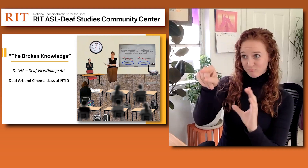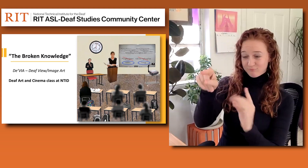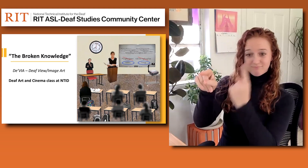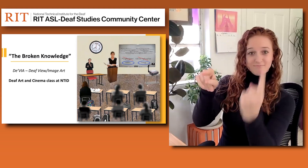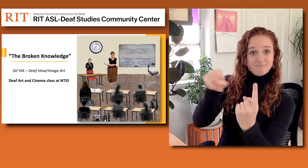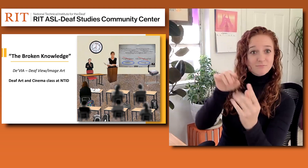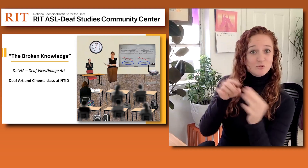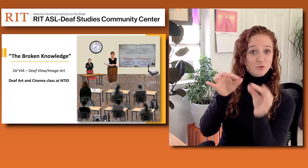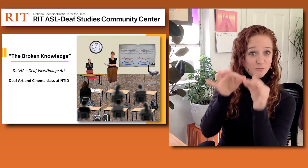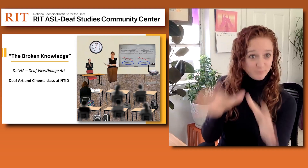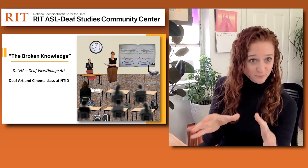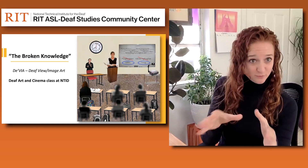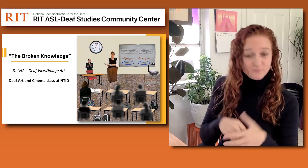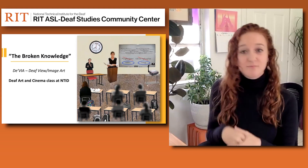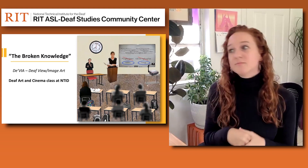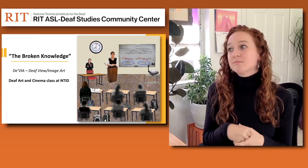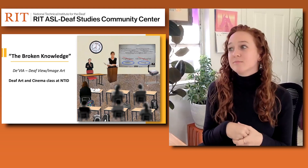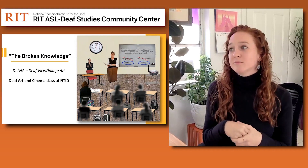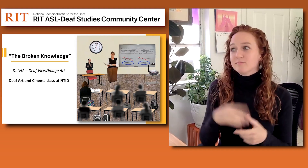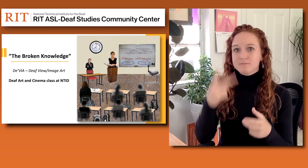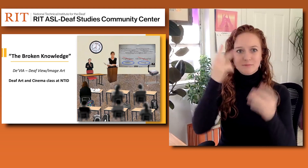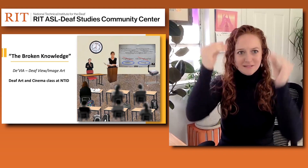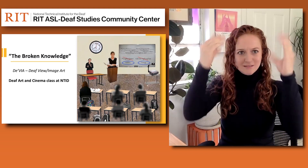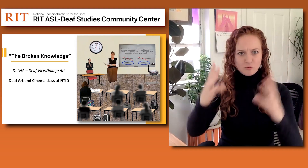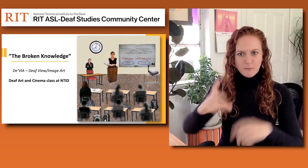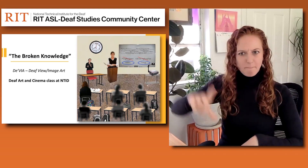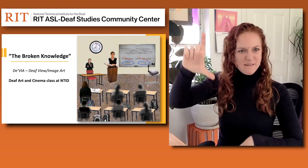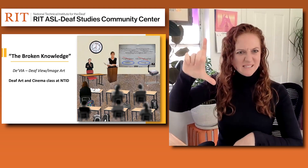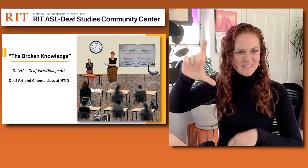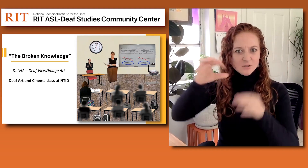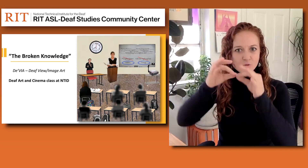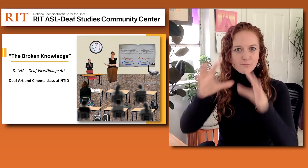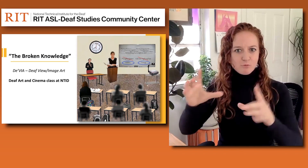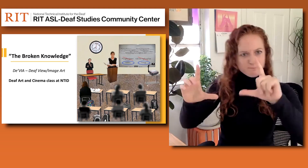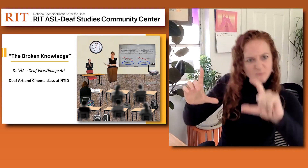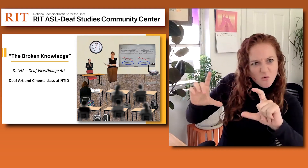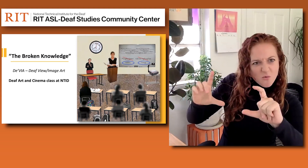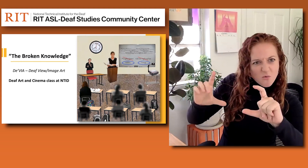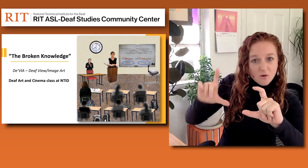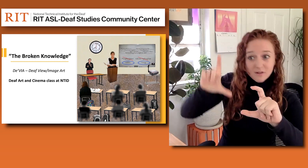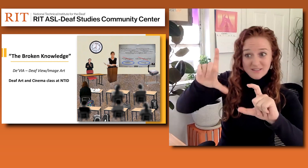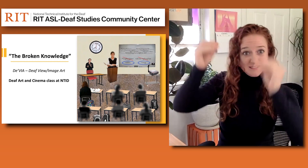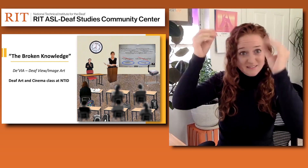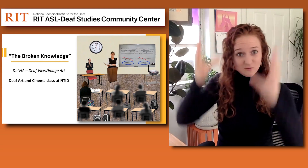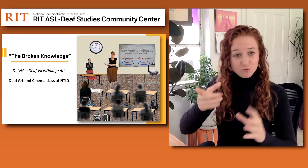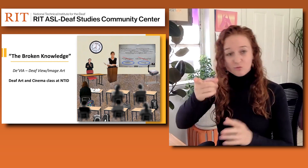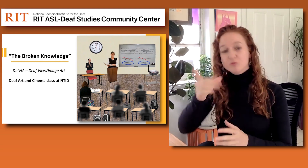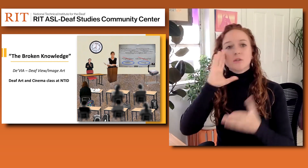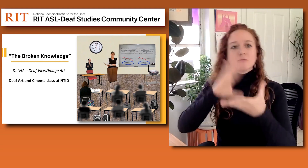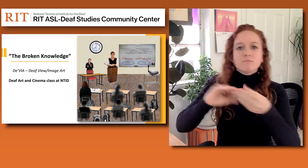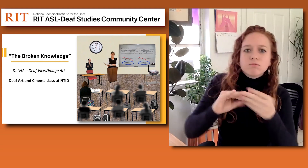The professor is in the middle there, and then the interpreter next to them. You can see that the professor is large,